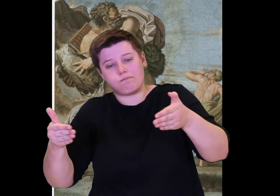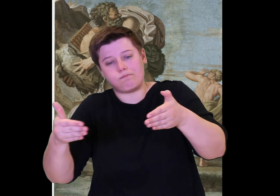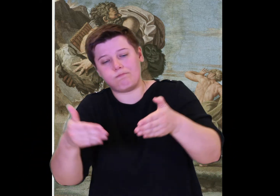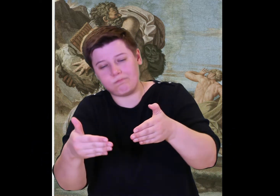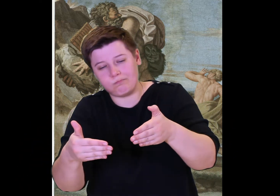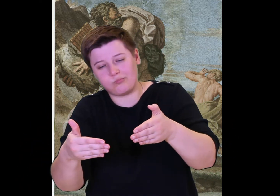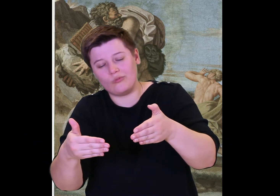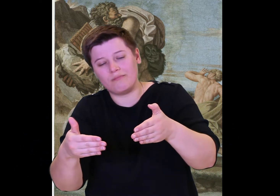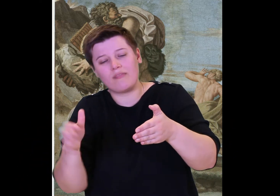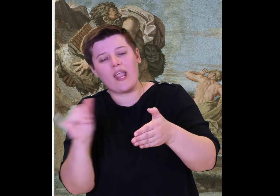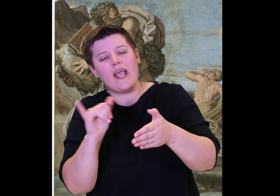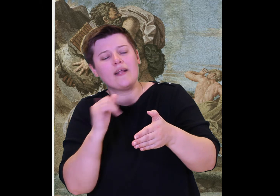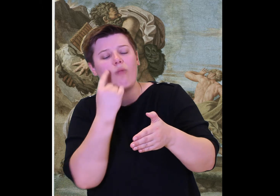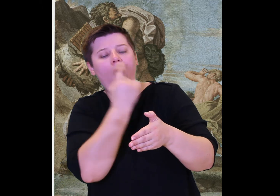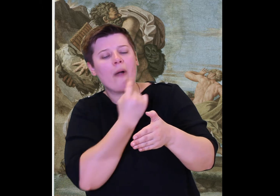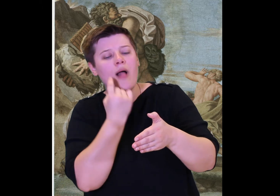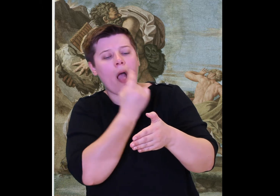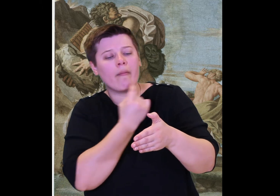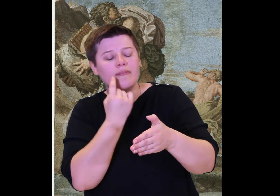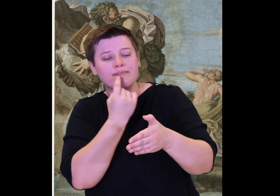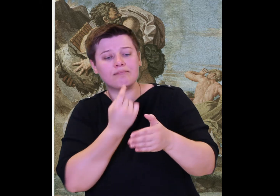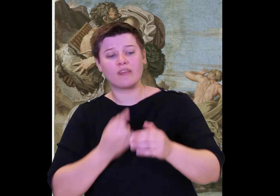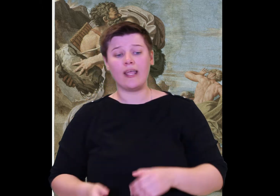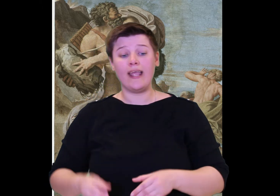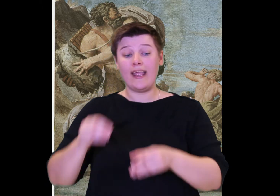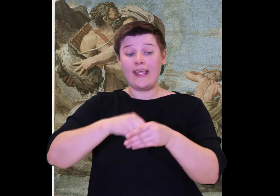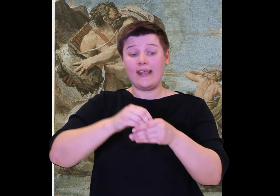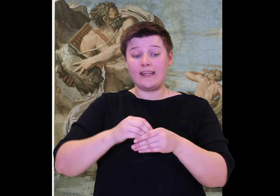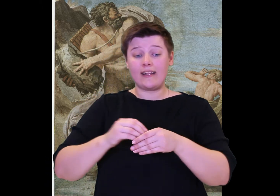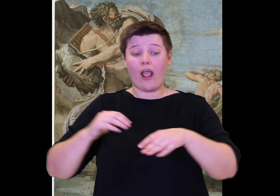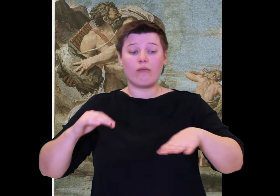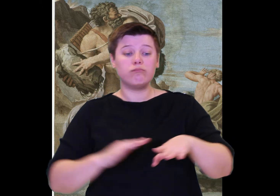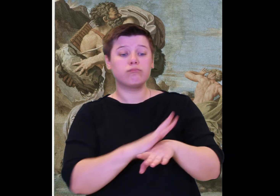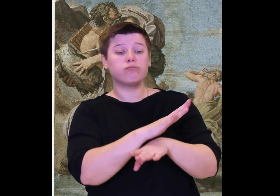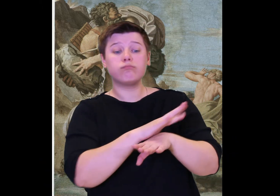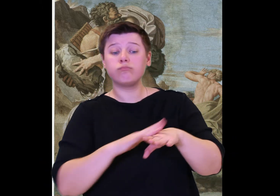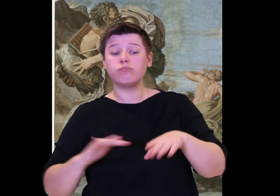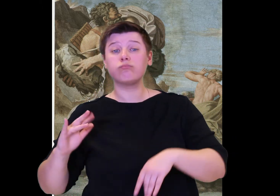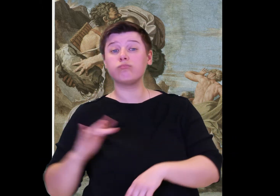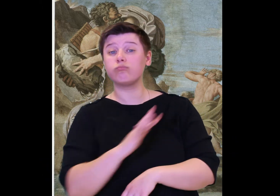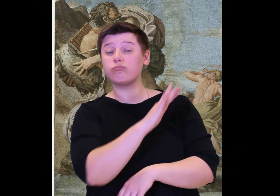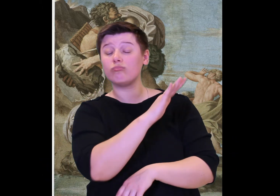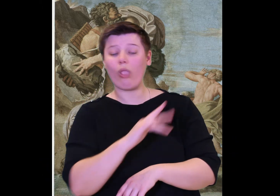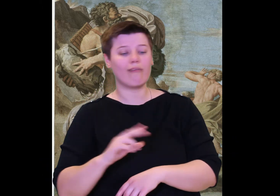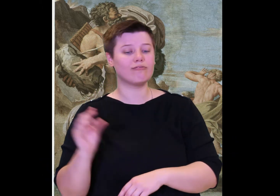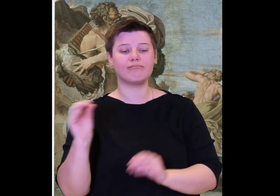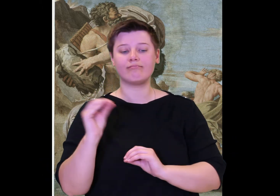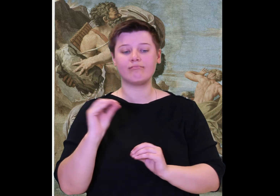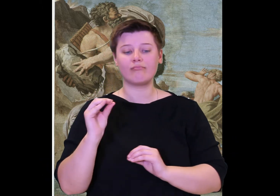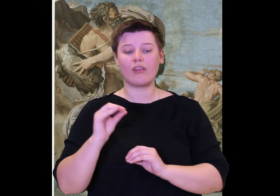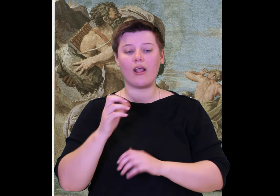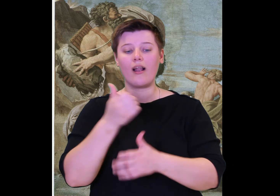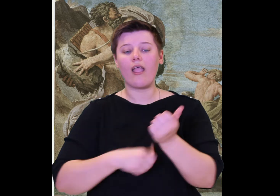We reached the famous harbor surrounded by sheer rock cliffs.